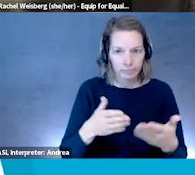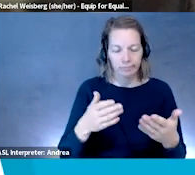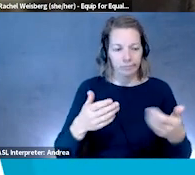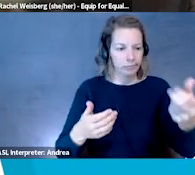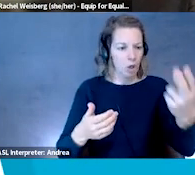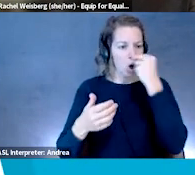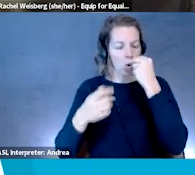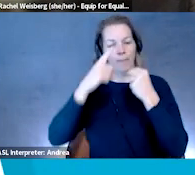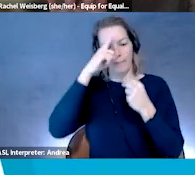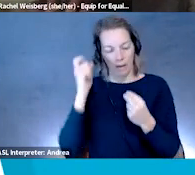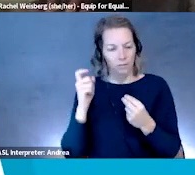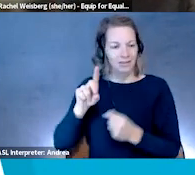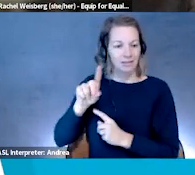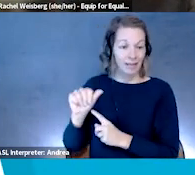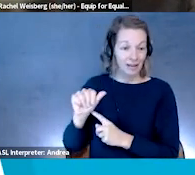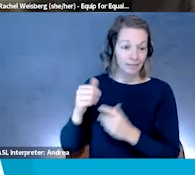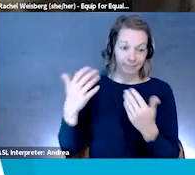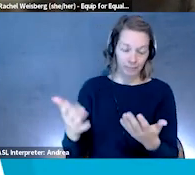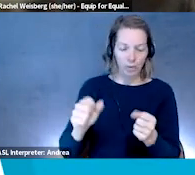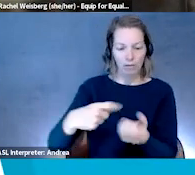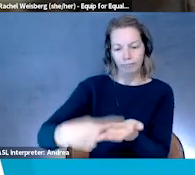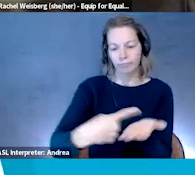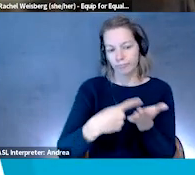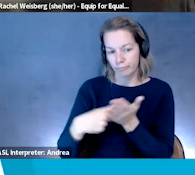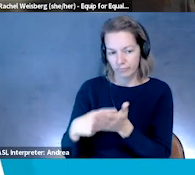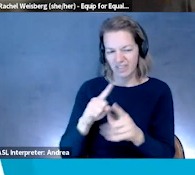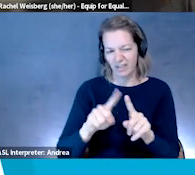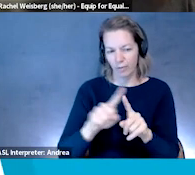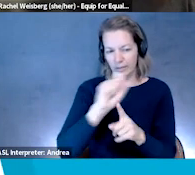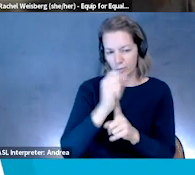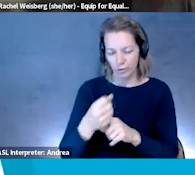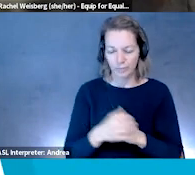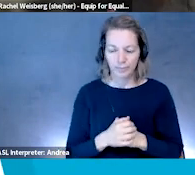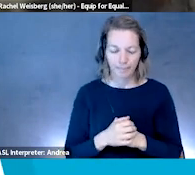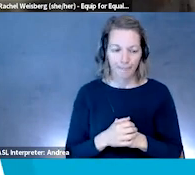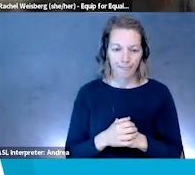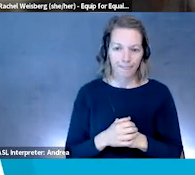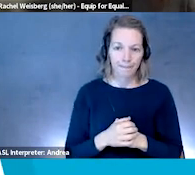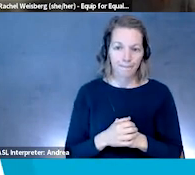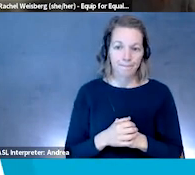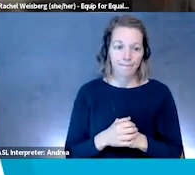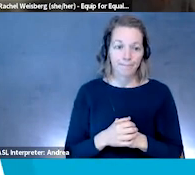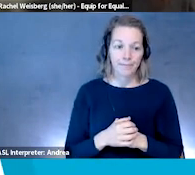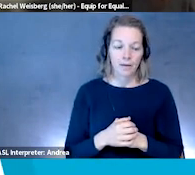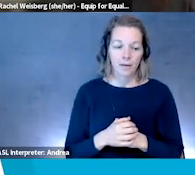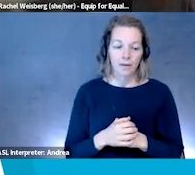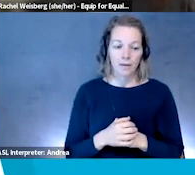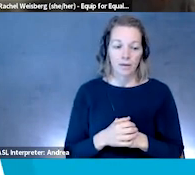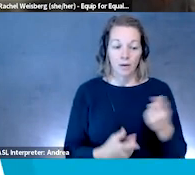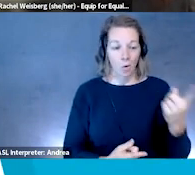WORKPLACE AND VR IS GREAT AT GETTING SOMEONE AN INTERVIEW THAT ARE